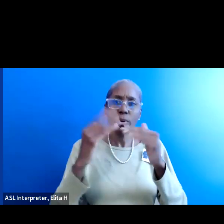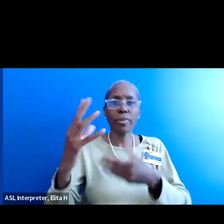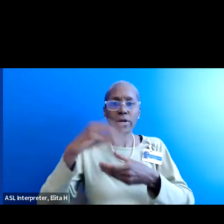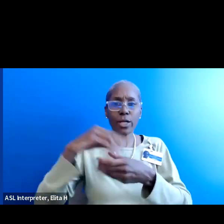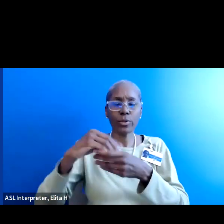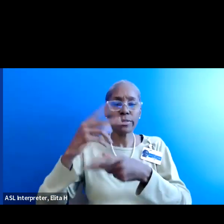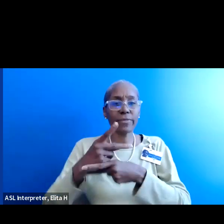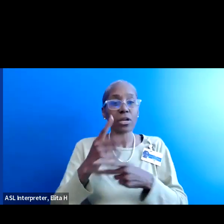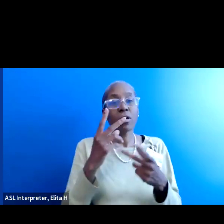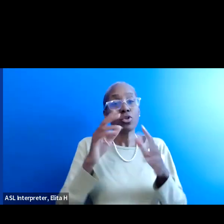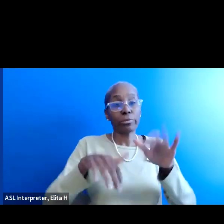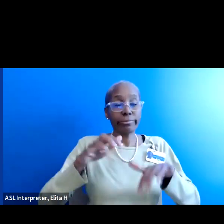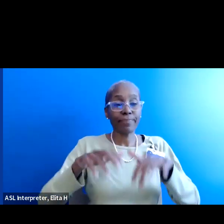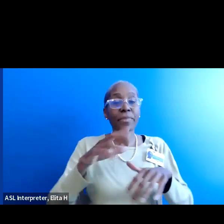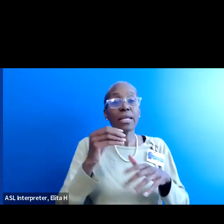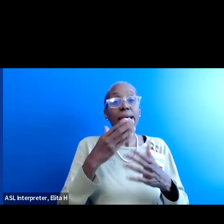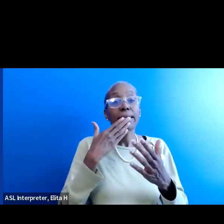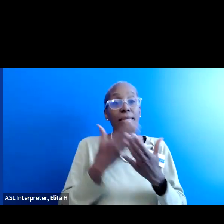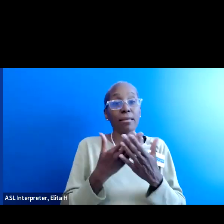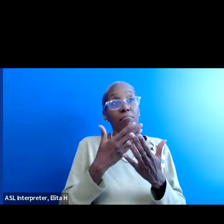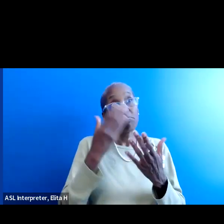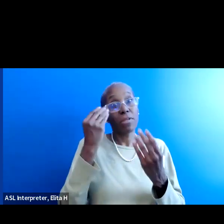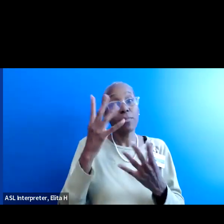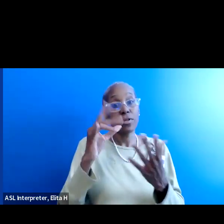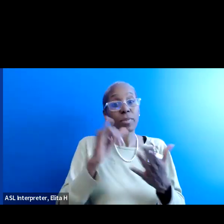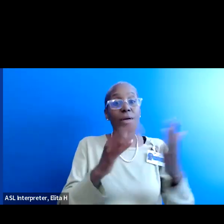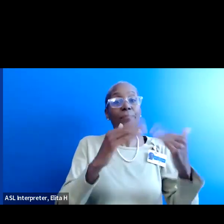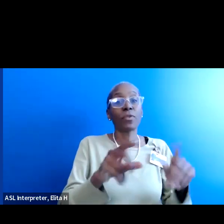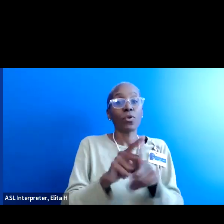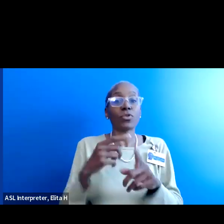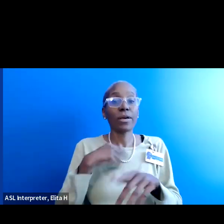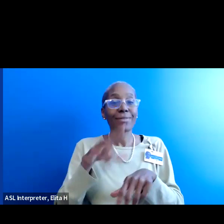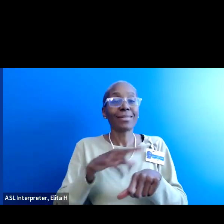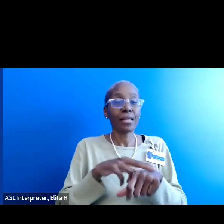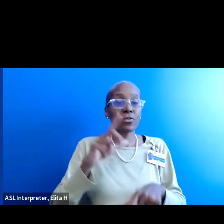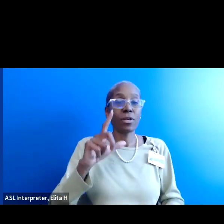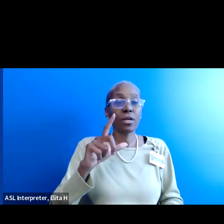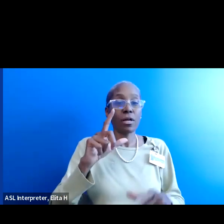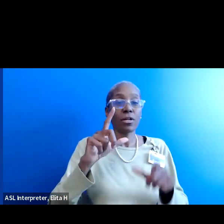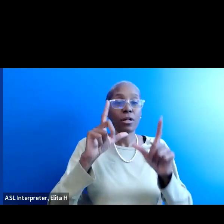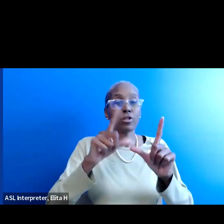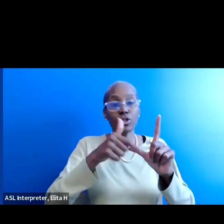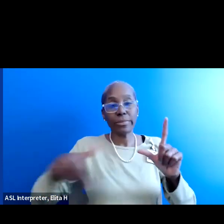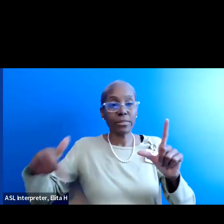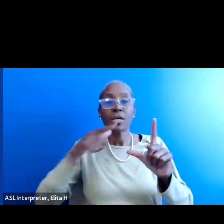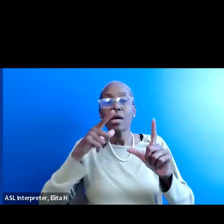So you can visit that website and get information about that. And then there's also the National LGBTQ+ Elder Housing Initiative.